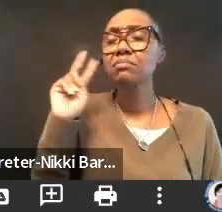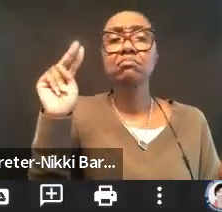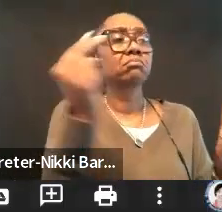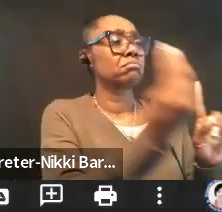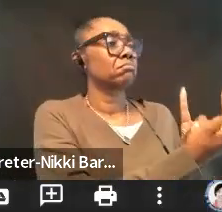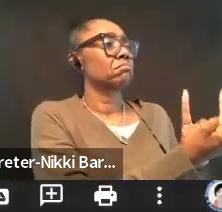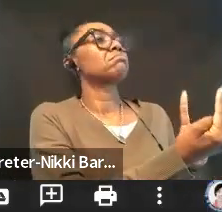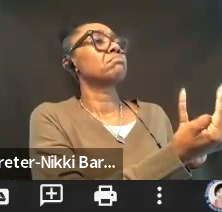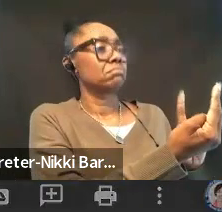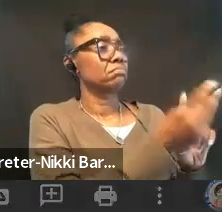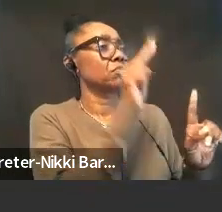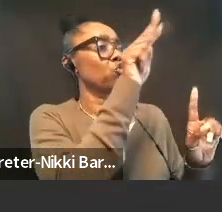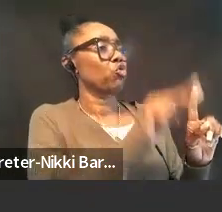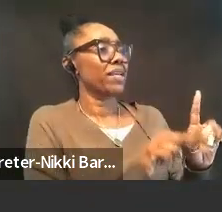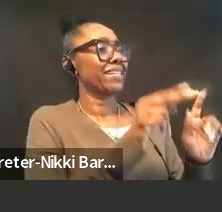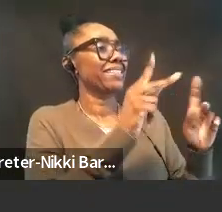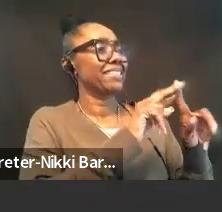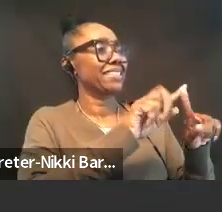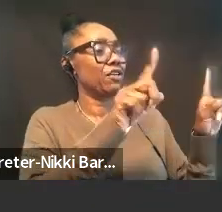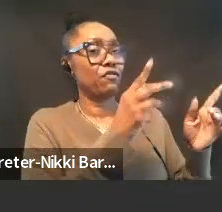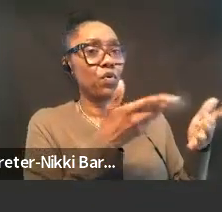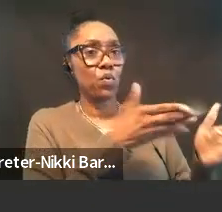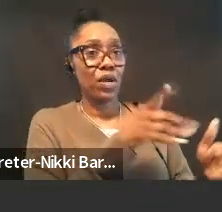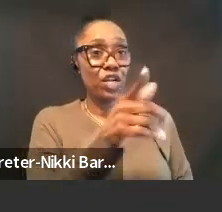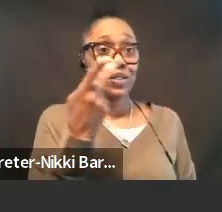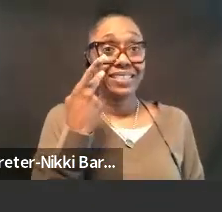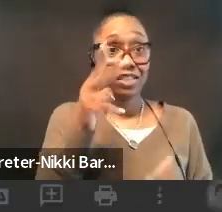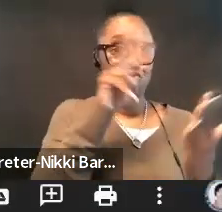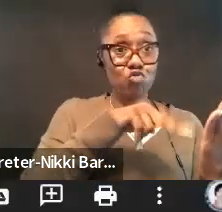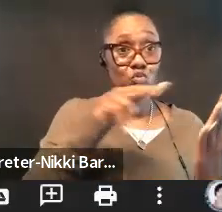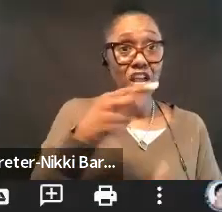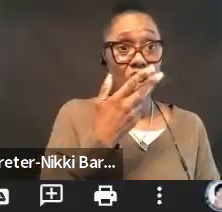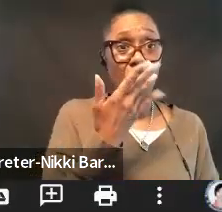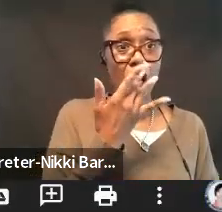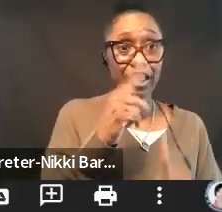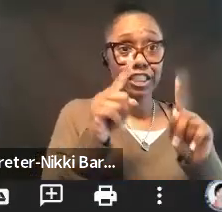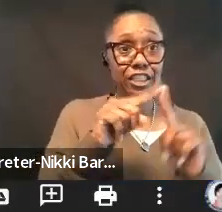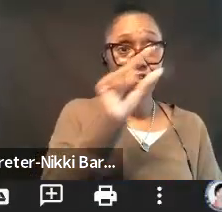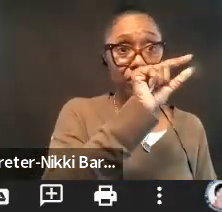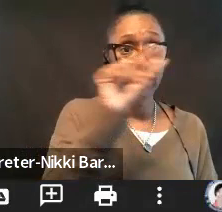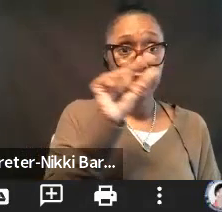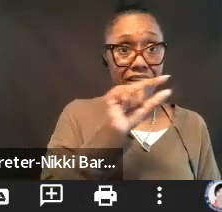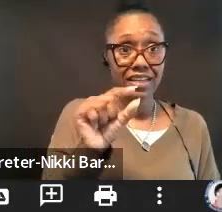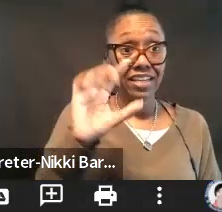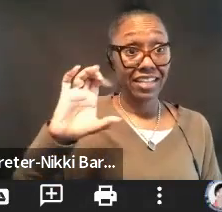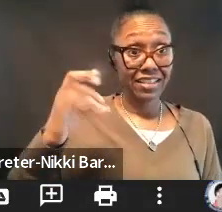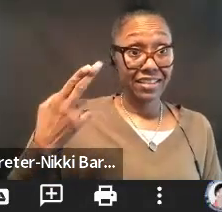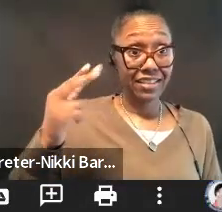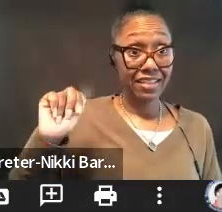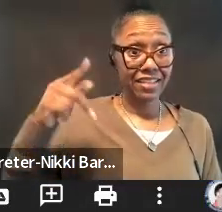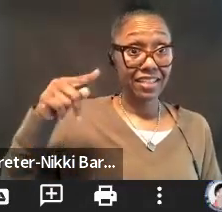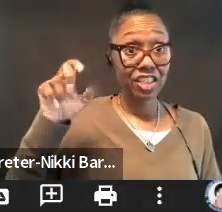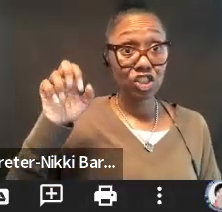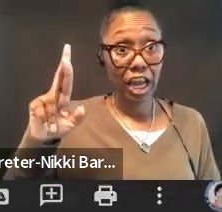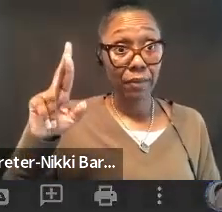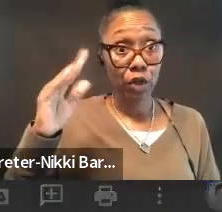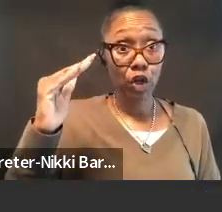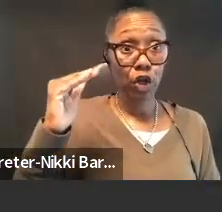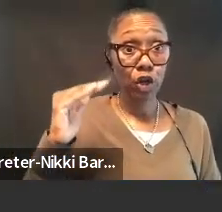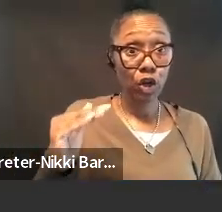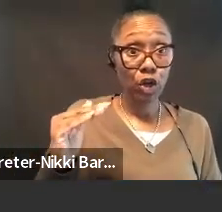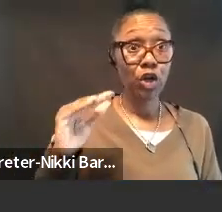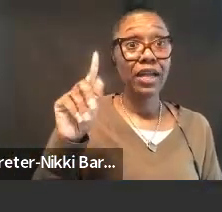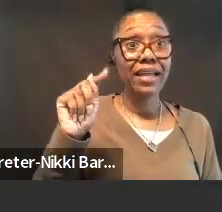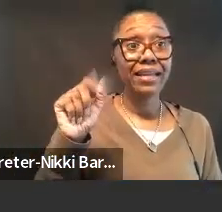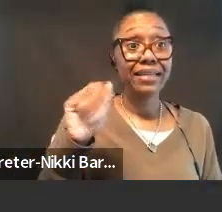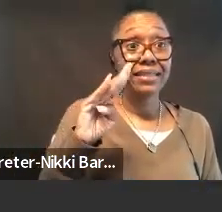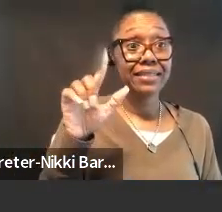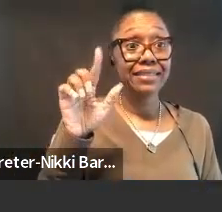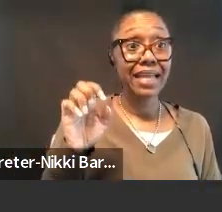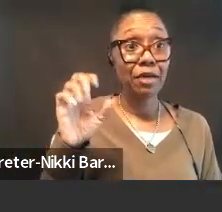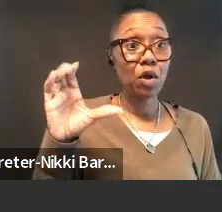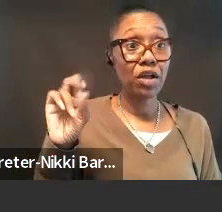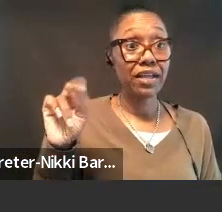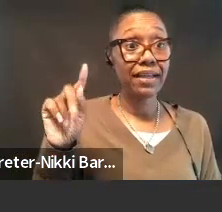Okay, so this is a reading combination log with color coding. And so notice how the chapter, the table of contents is color coded.